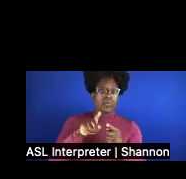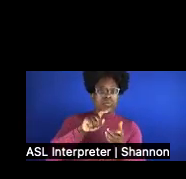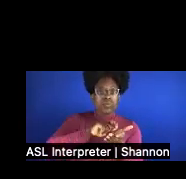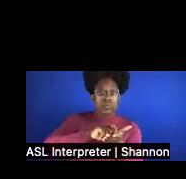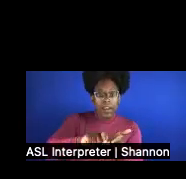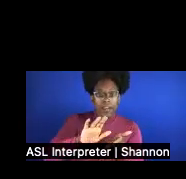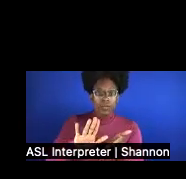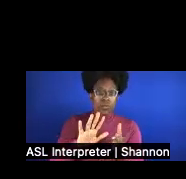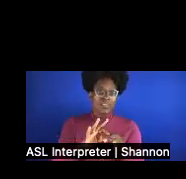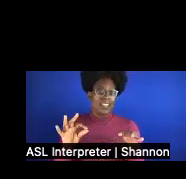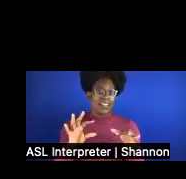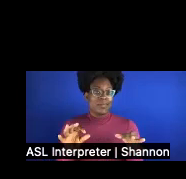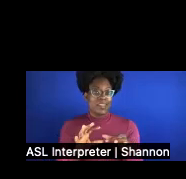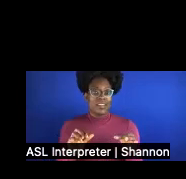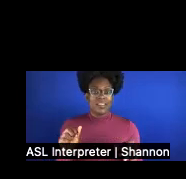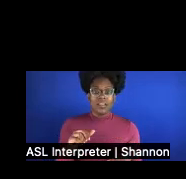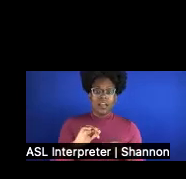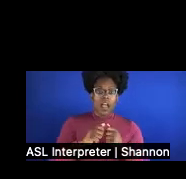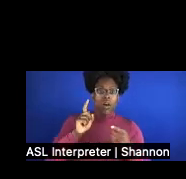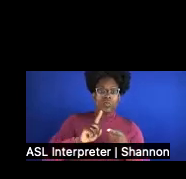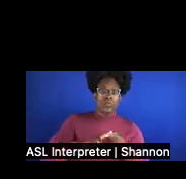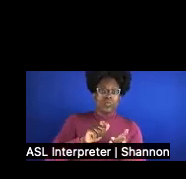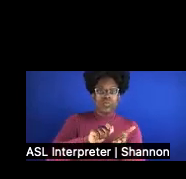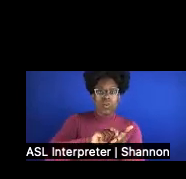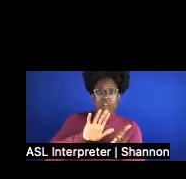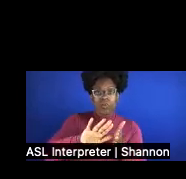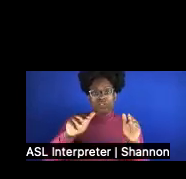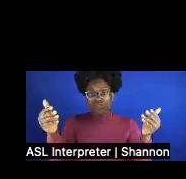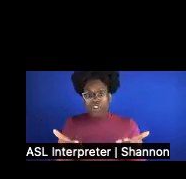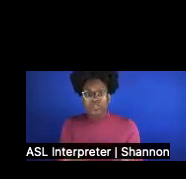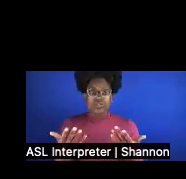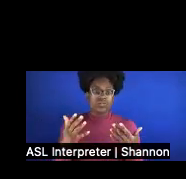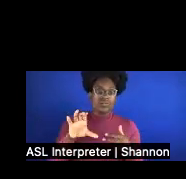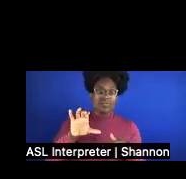resources that they can access because, again, those students aren't able to go to Purdue OWL